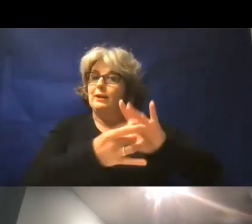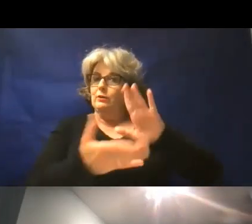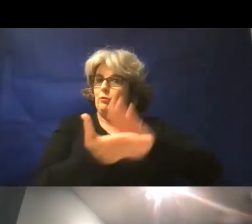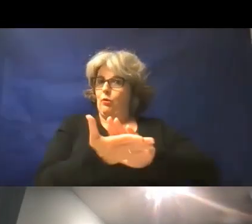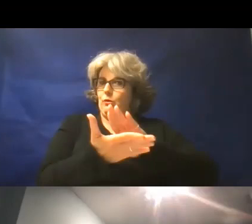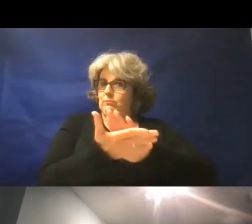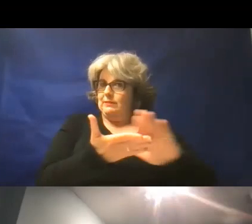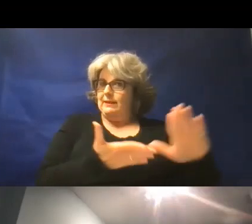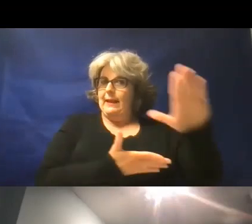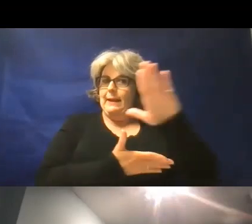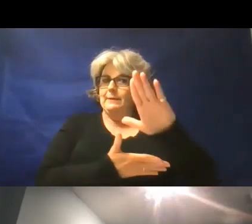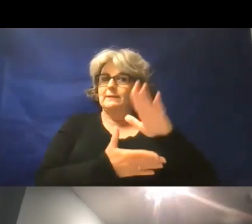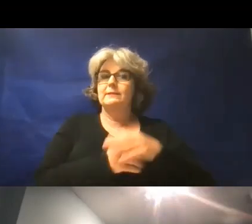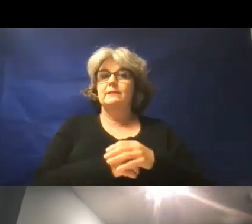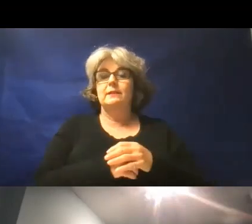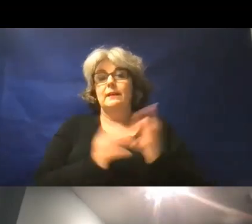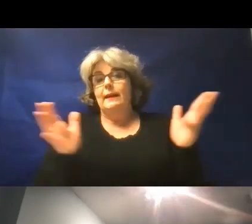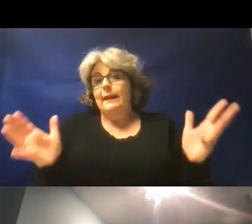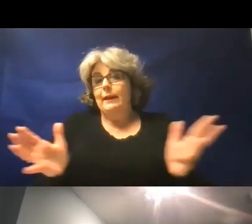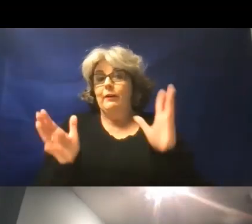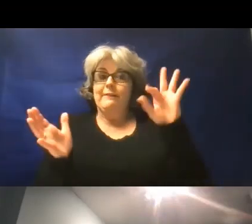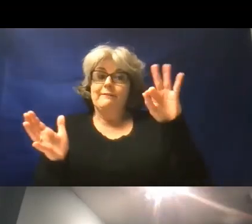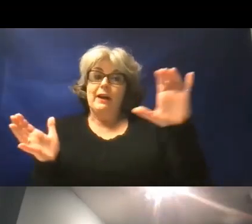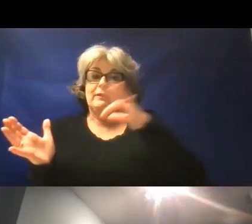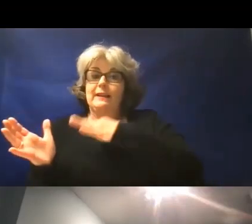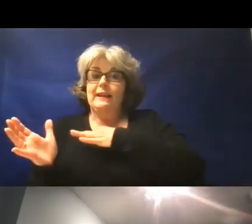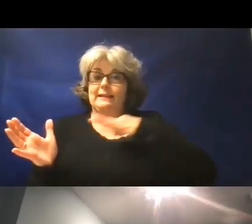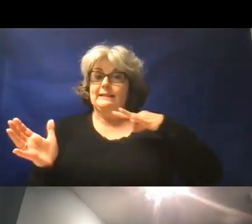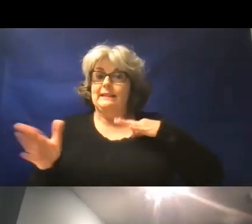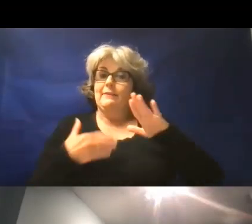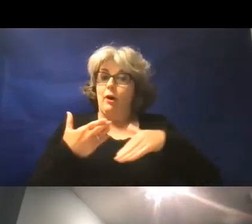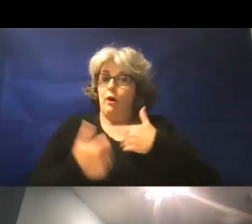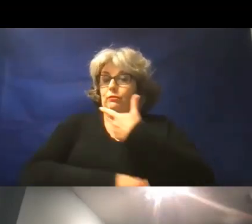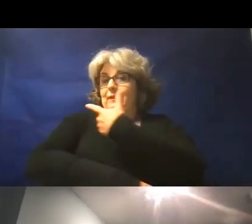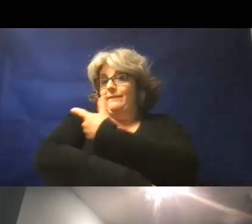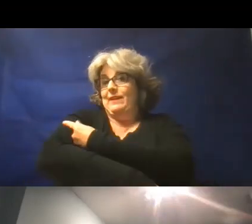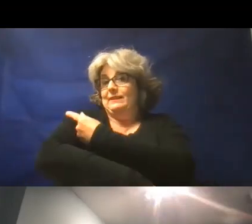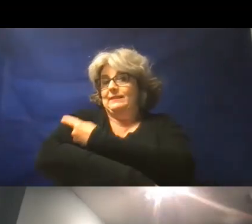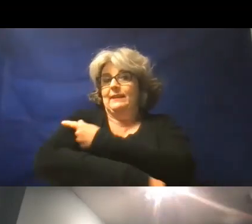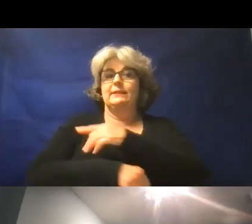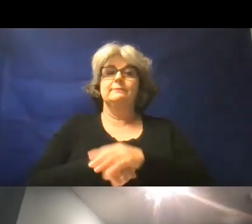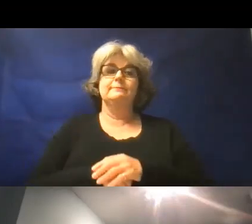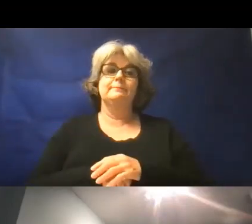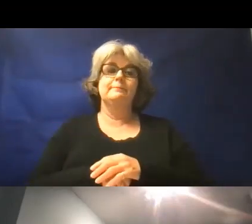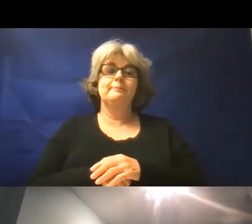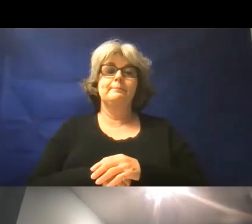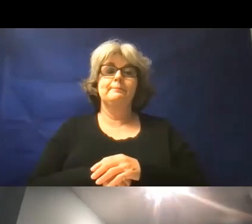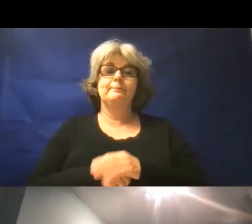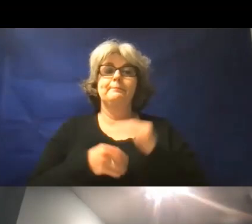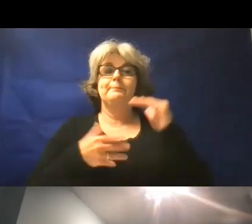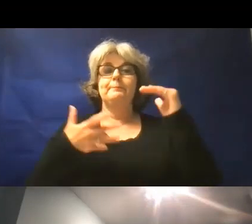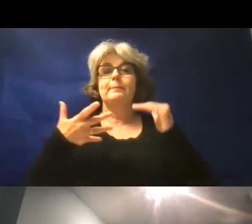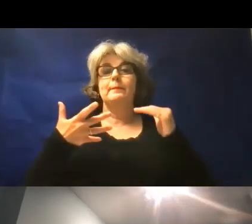and also strongly encouraging faculty and staff to get vaccinated. We will provide accommodations for